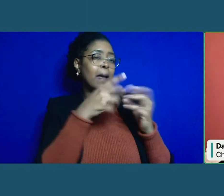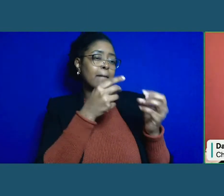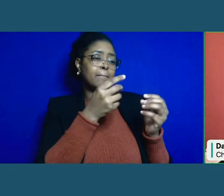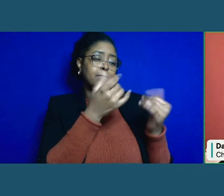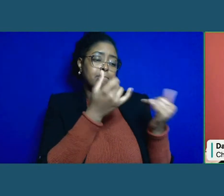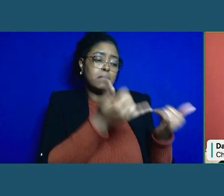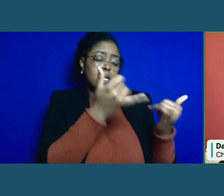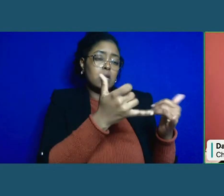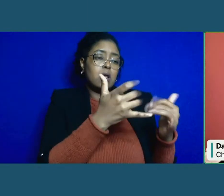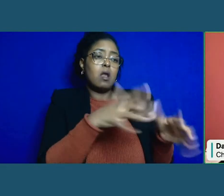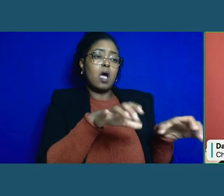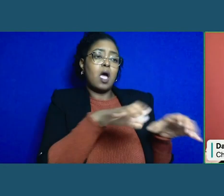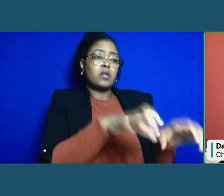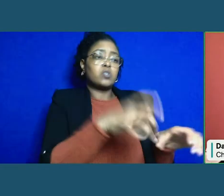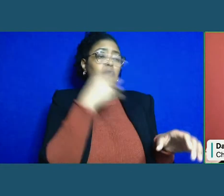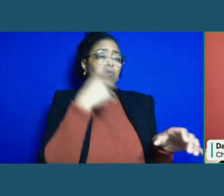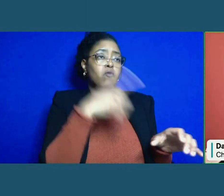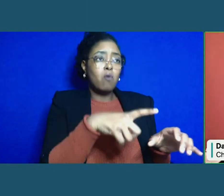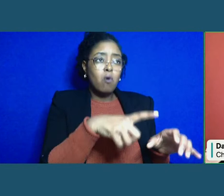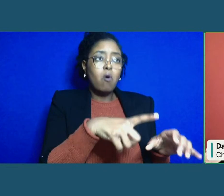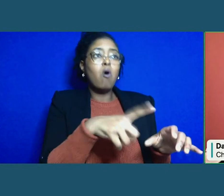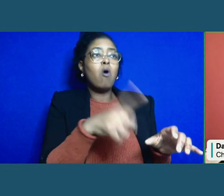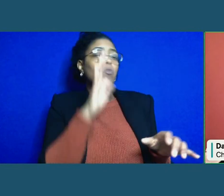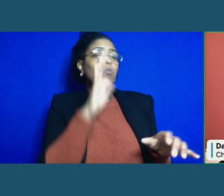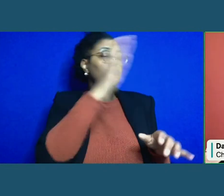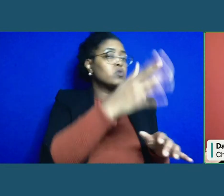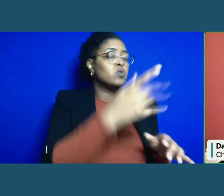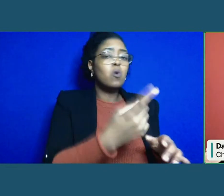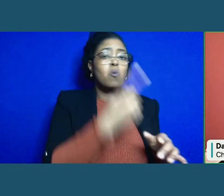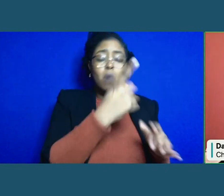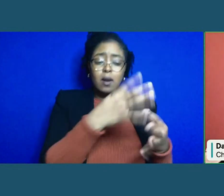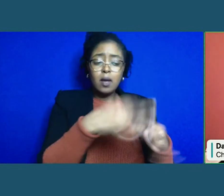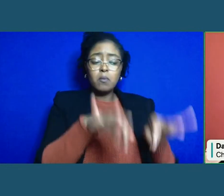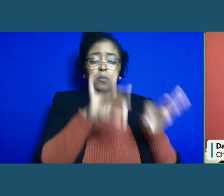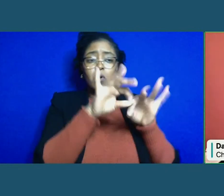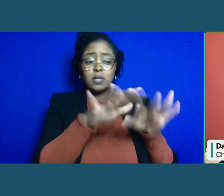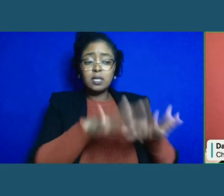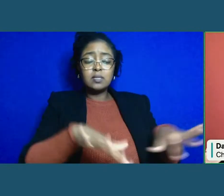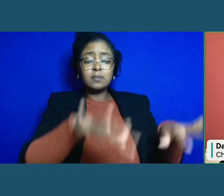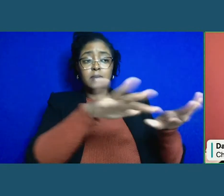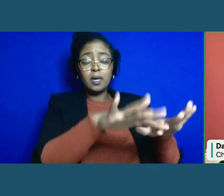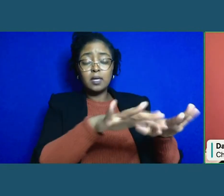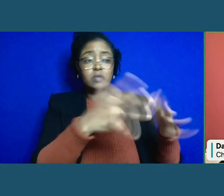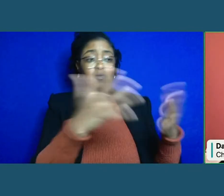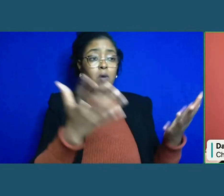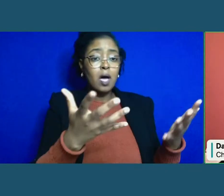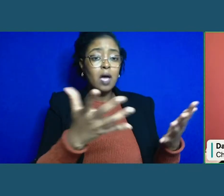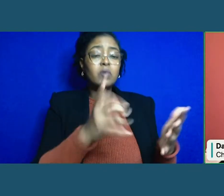point, we are really thinking about those immediate actions in